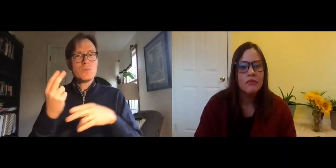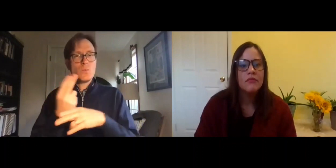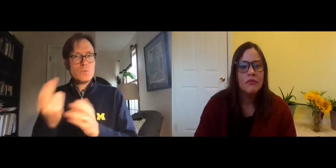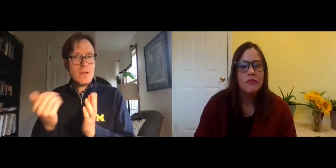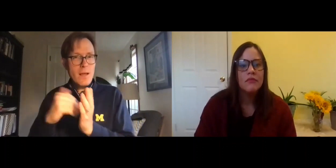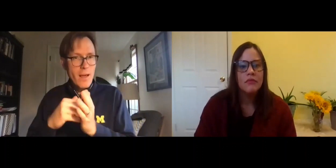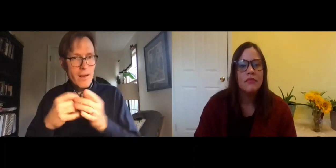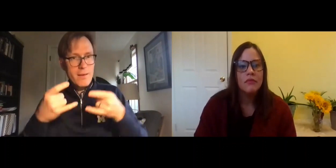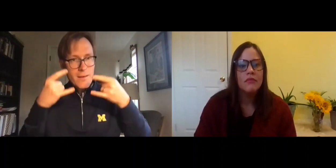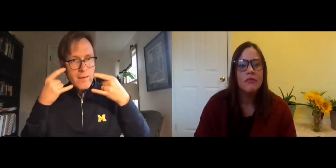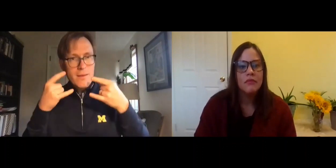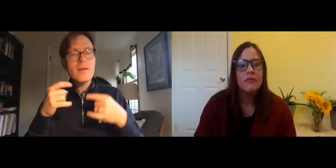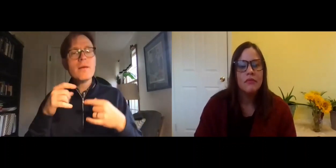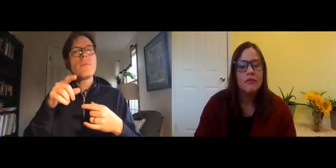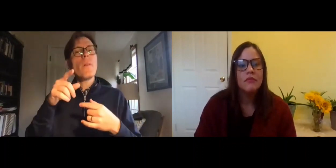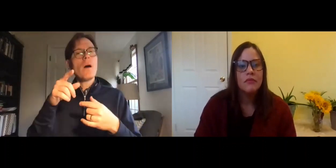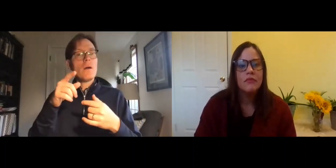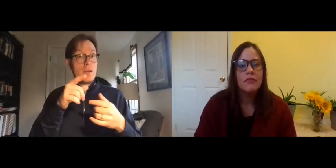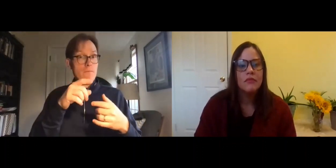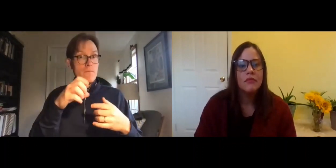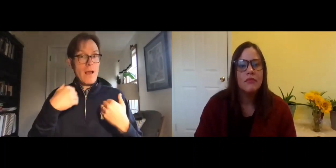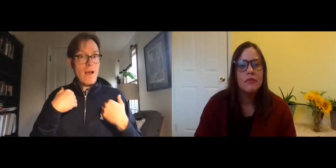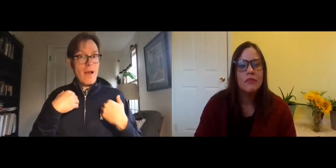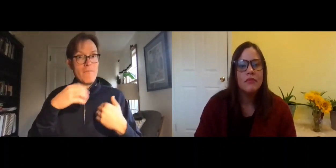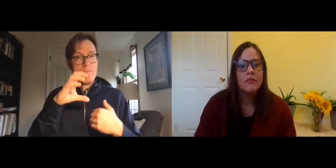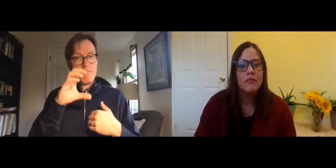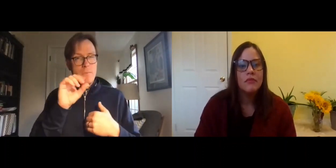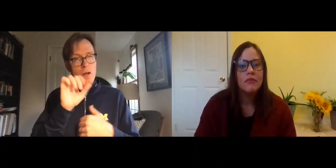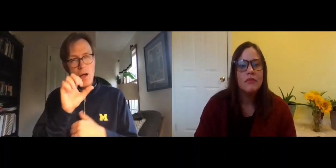they should be washed every day.